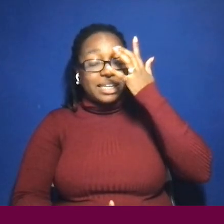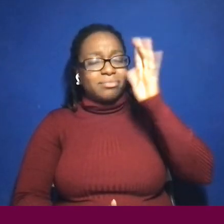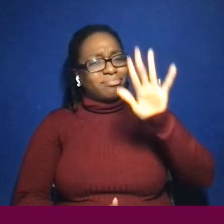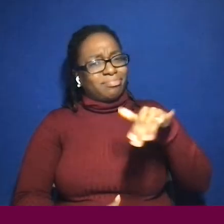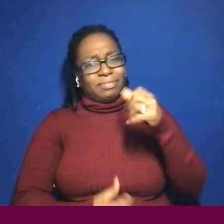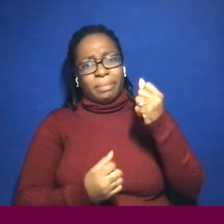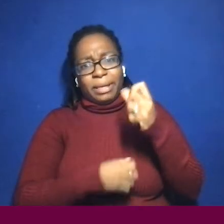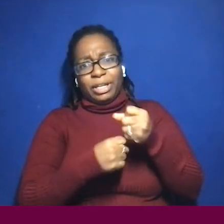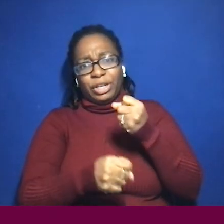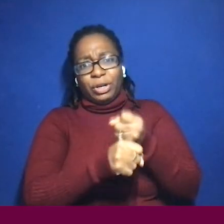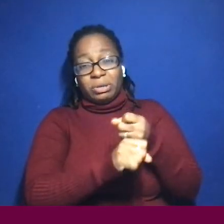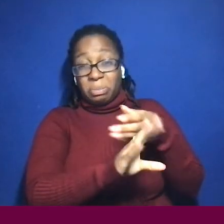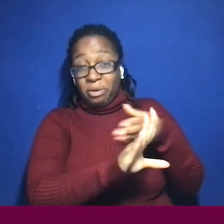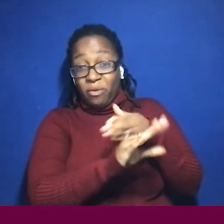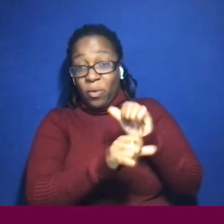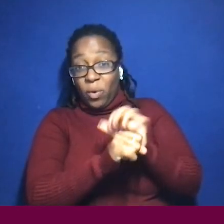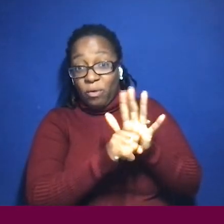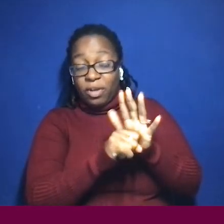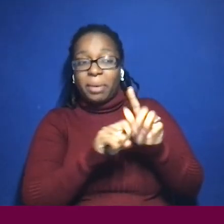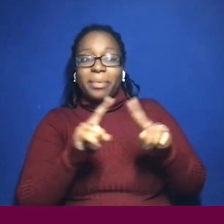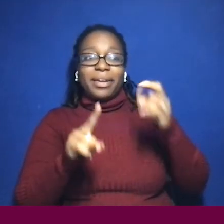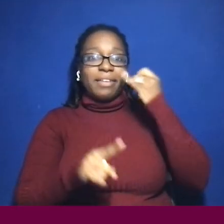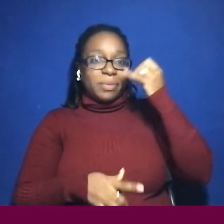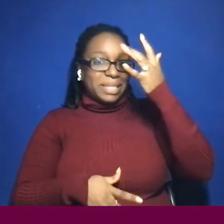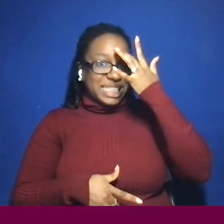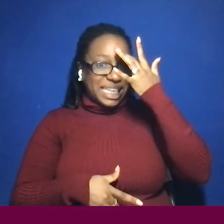for many years even before COVID. But if they would get sick in a pandemic